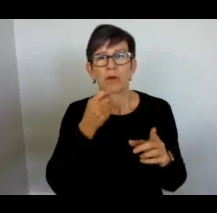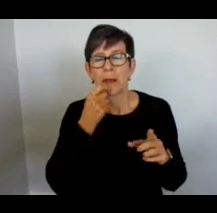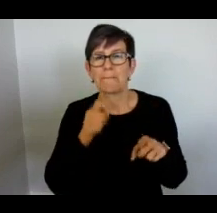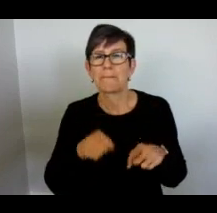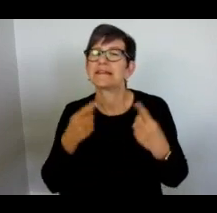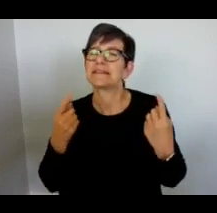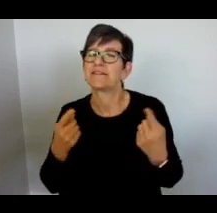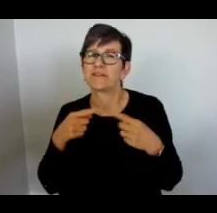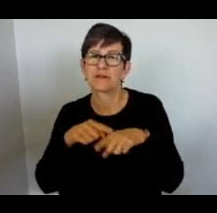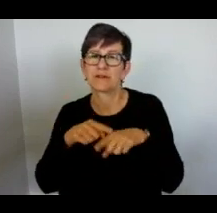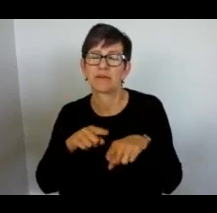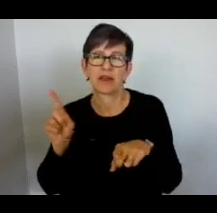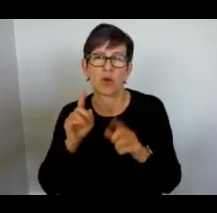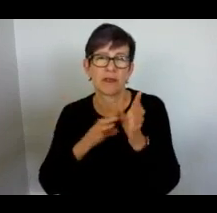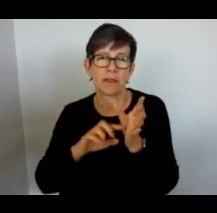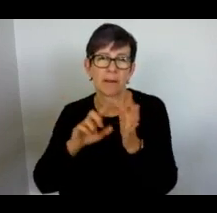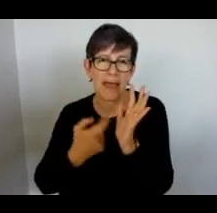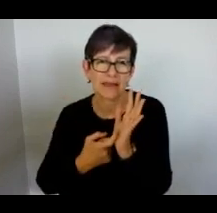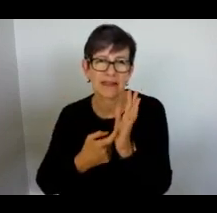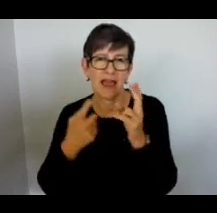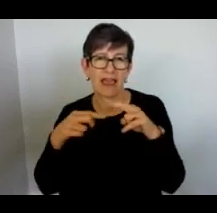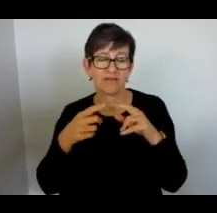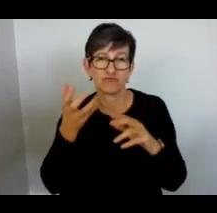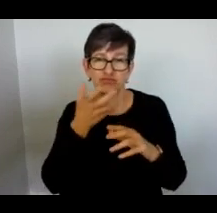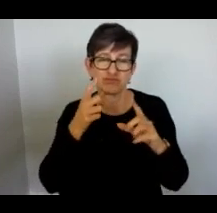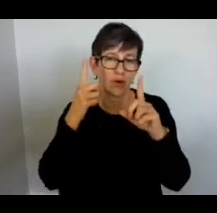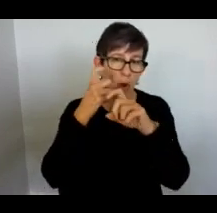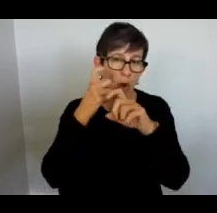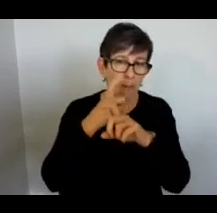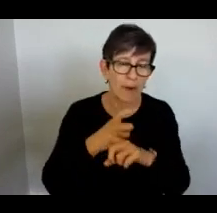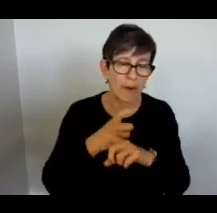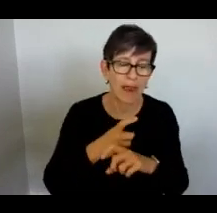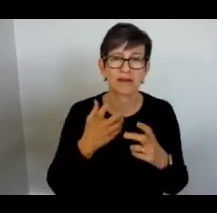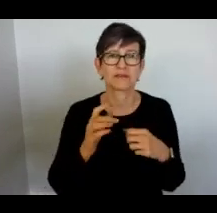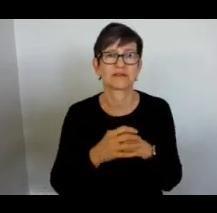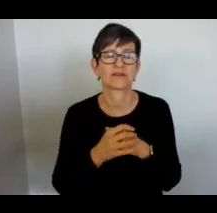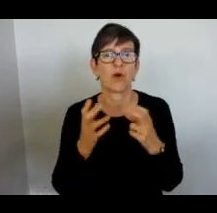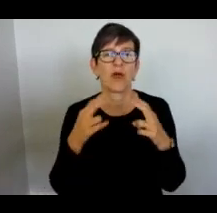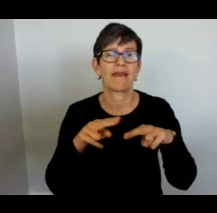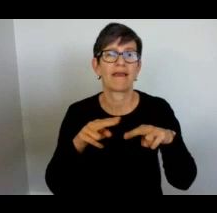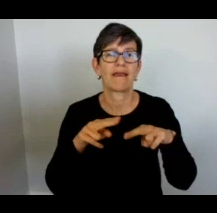complexity and whether or not a participant is contesting the application before the court.